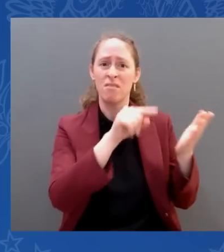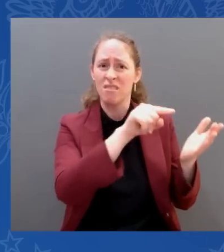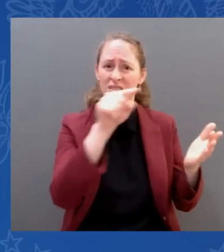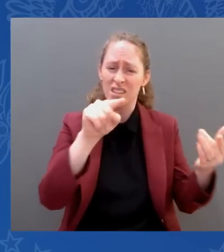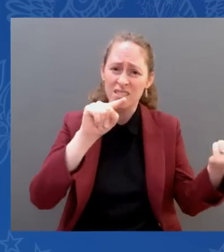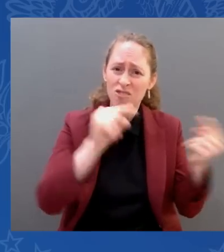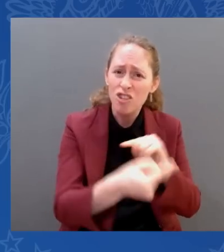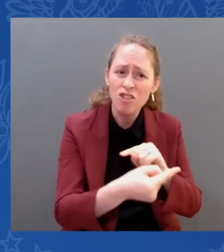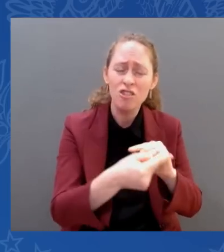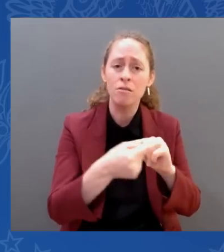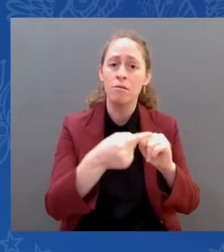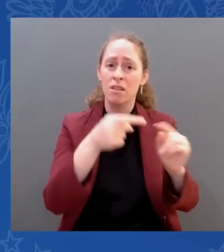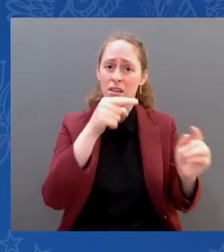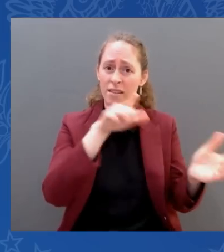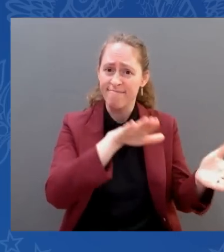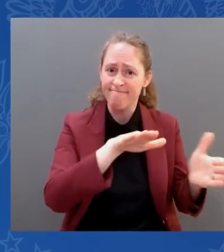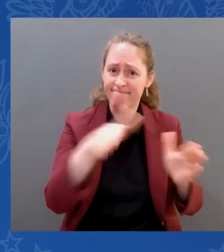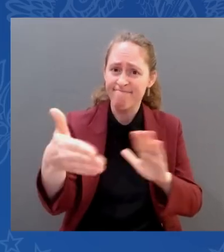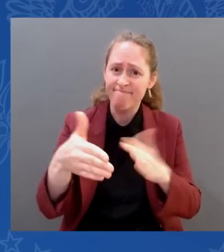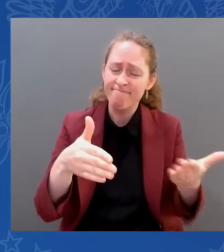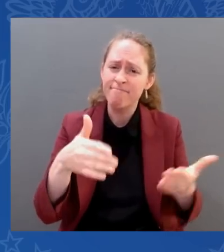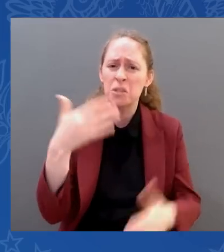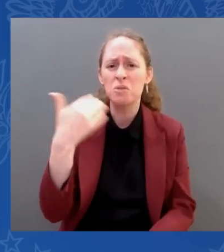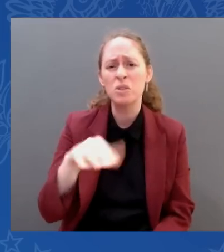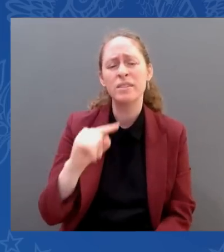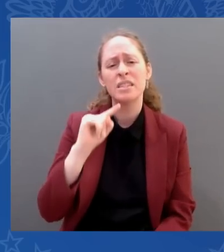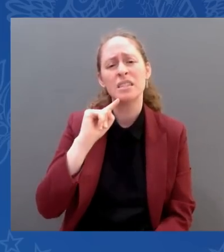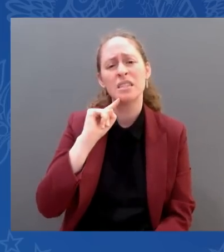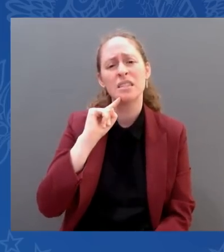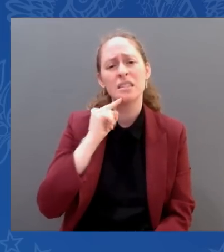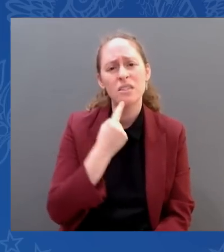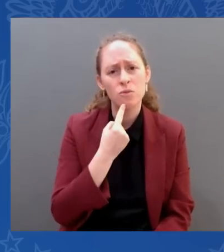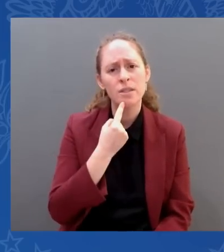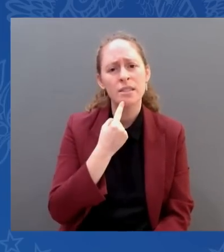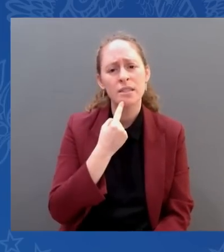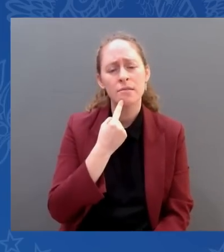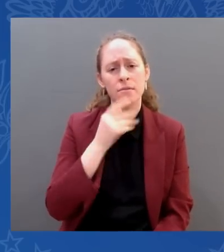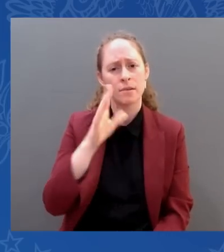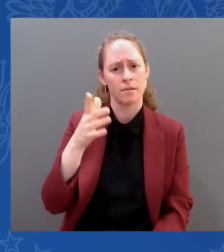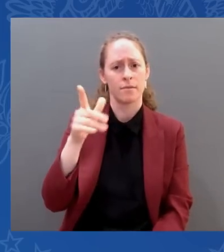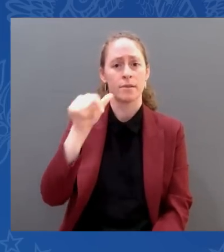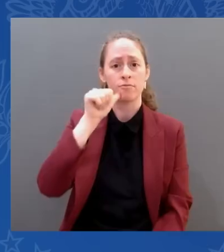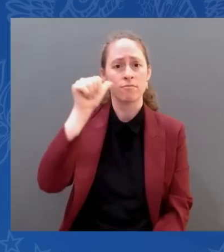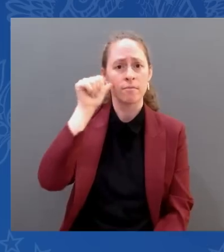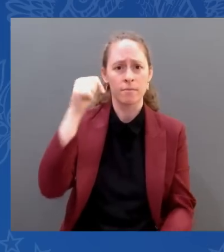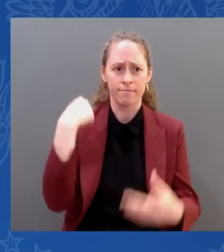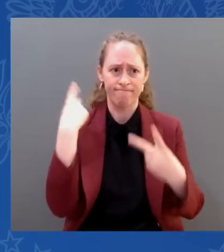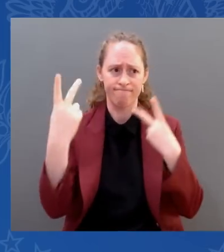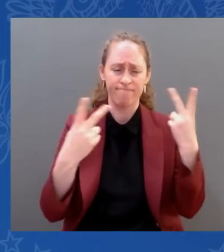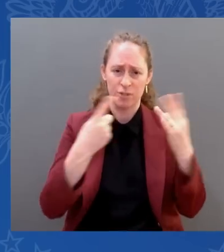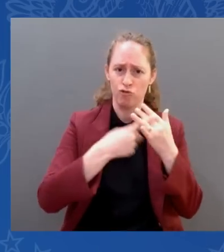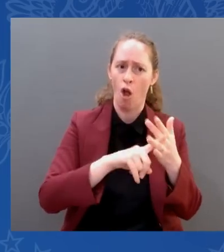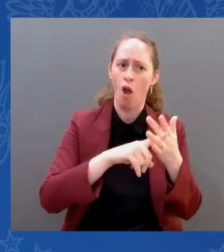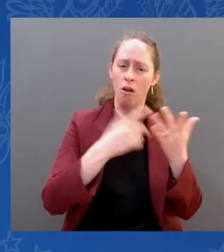what truly happened and to understand that the same forces that led January 6th remain at work today.